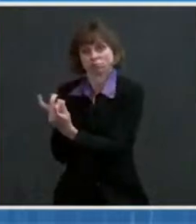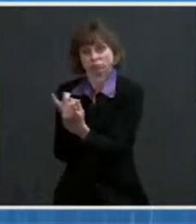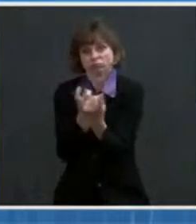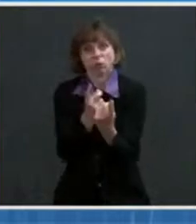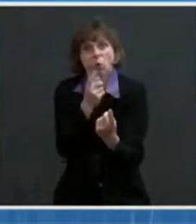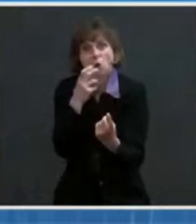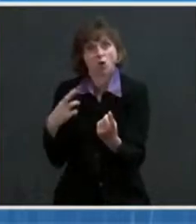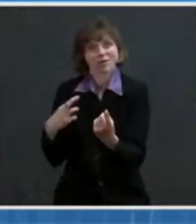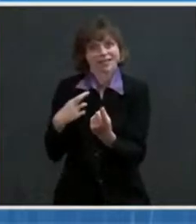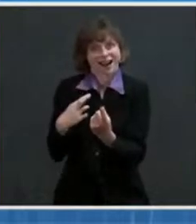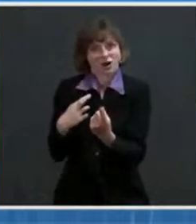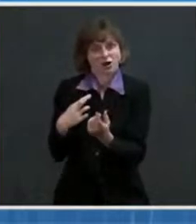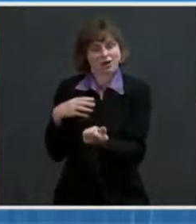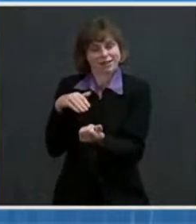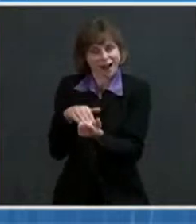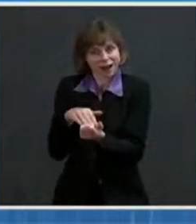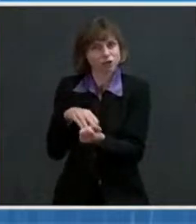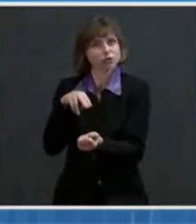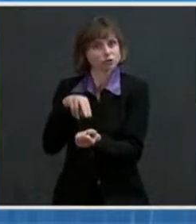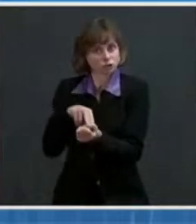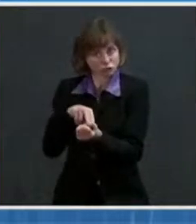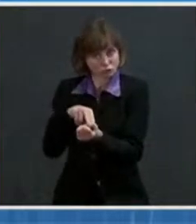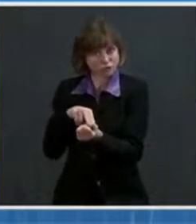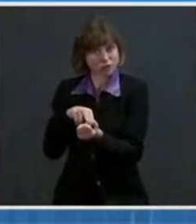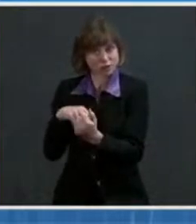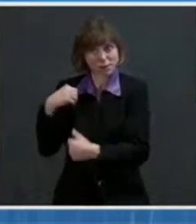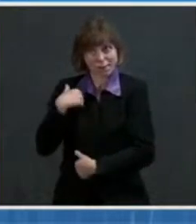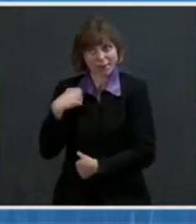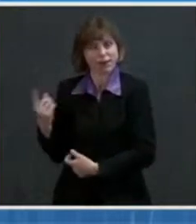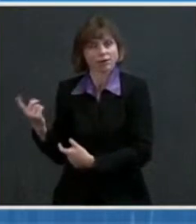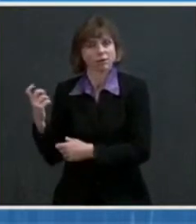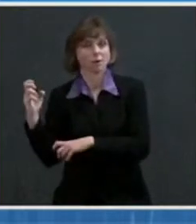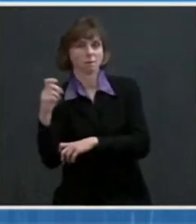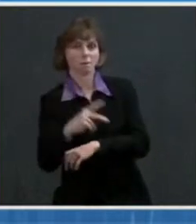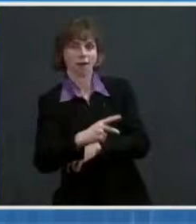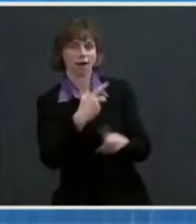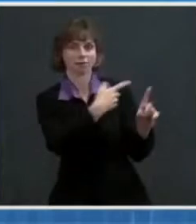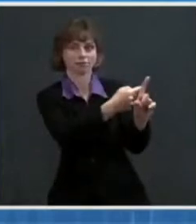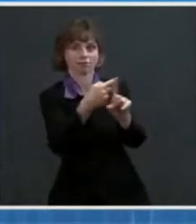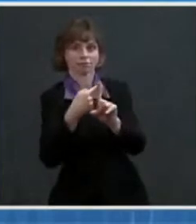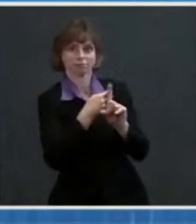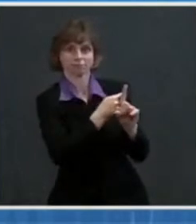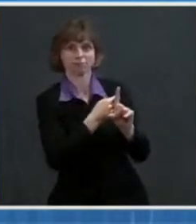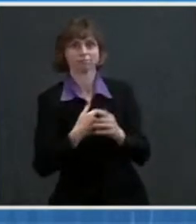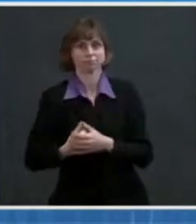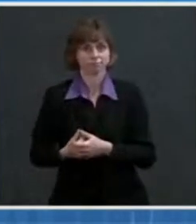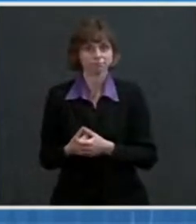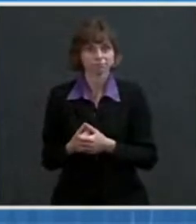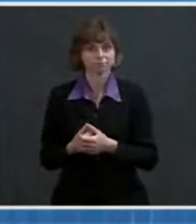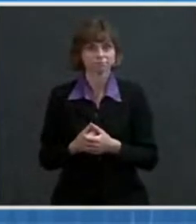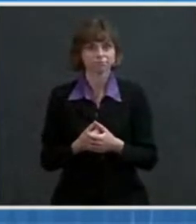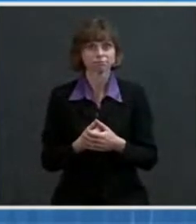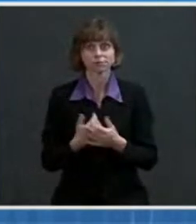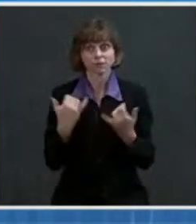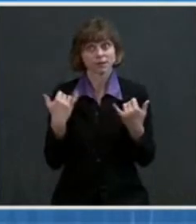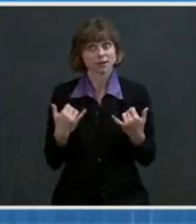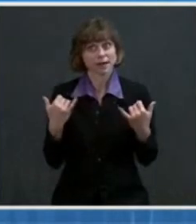TEACHERS AND WE'RE GETTING MORE FROM THE MILITARY TO RETIRED DOCTORS AND NURSES INTO THE